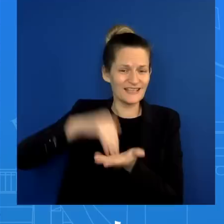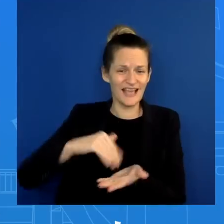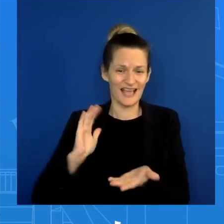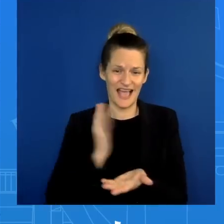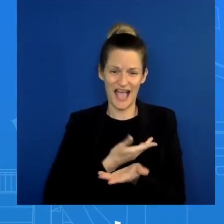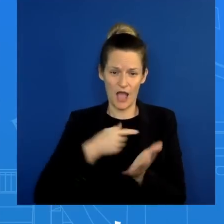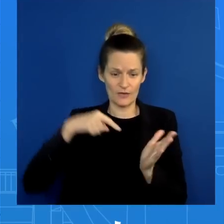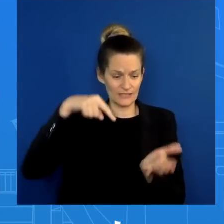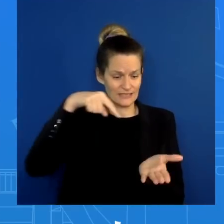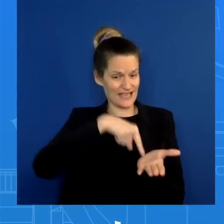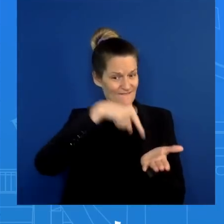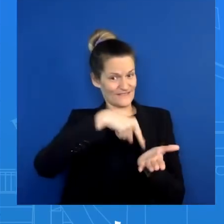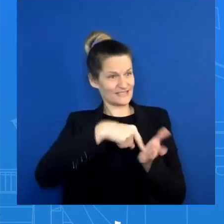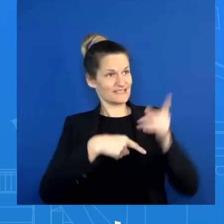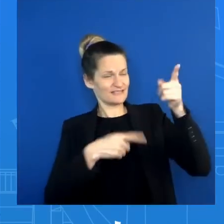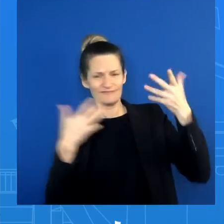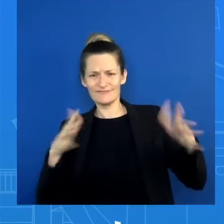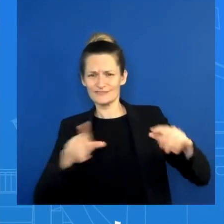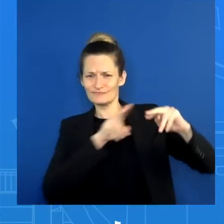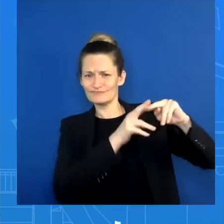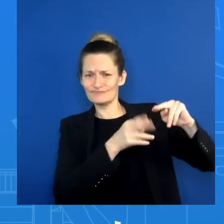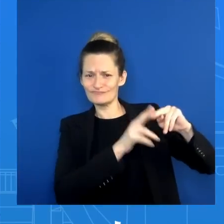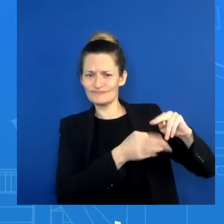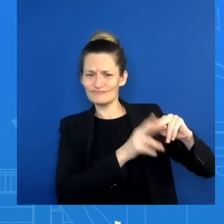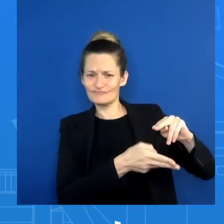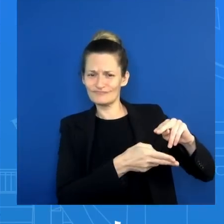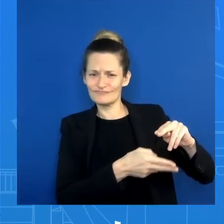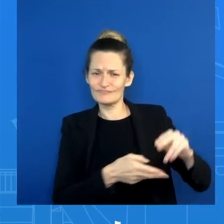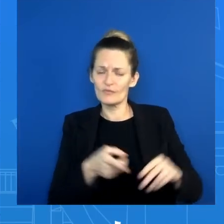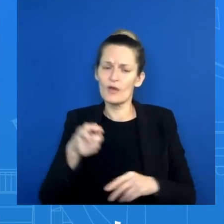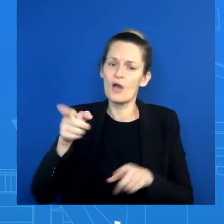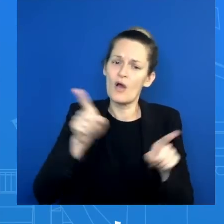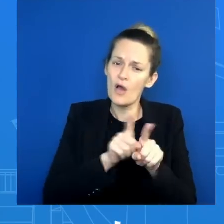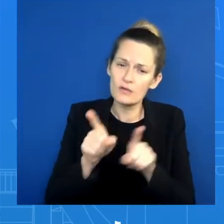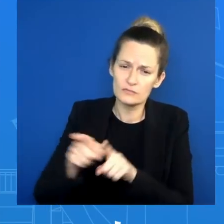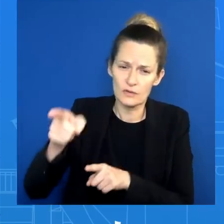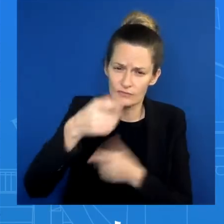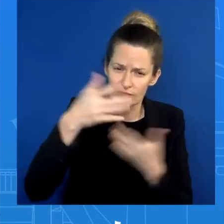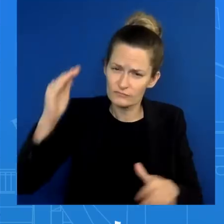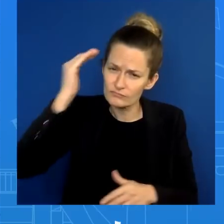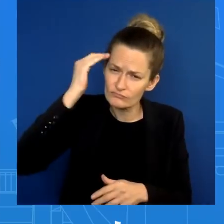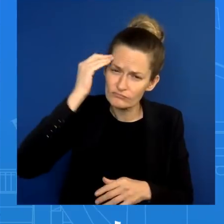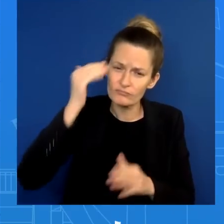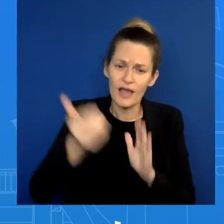is that independent experts like Goldman Sachs agree that the president's plan will not have